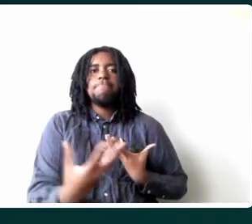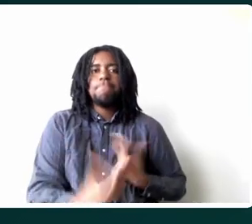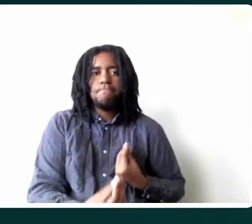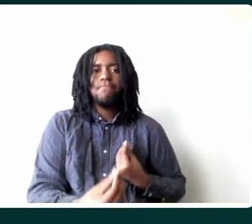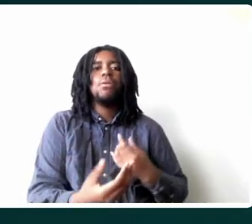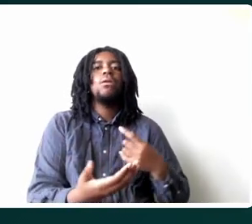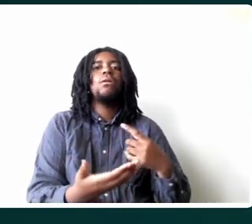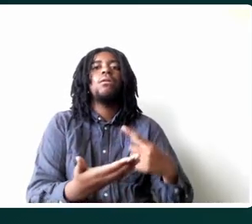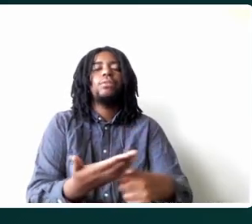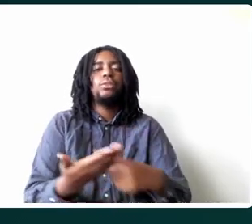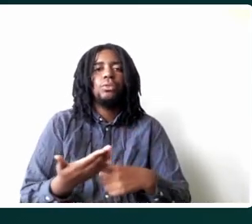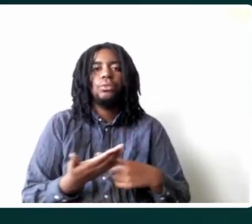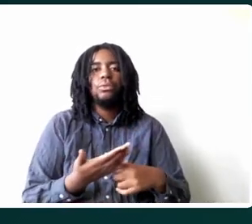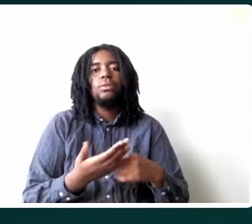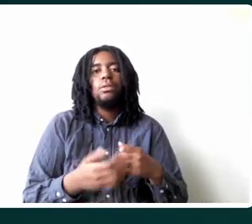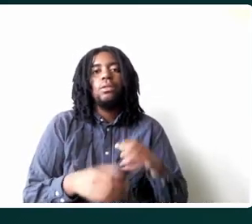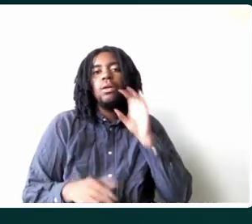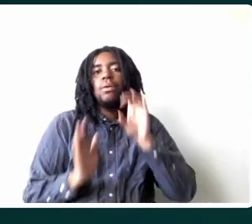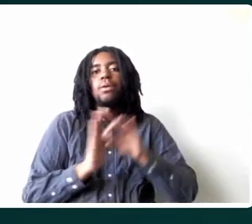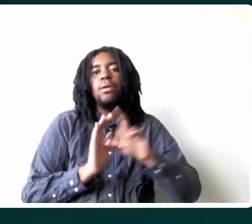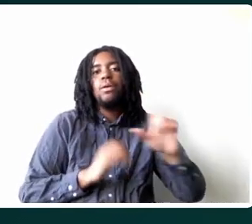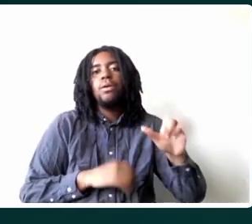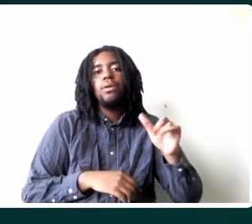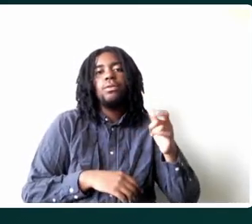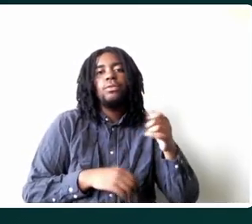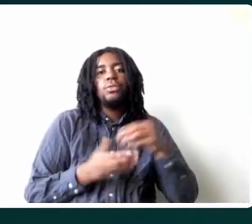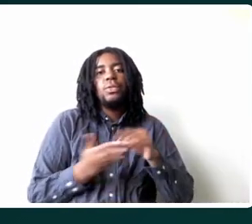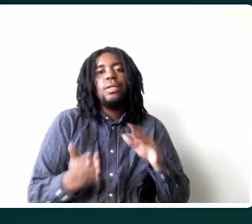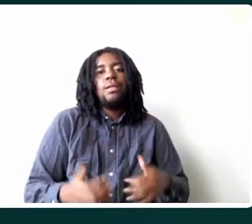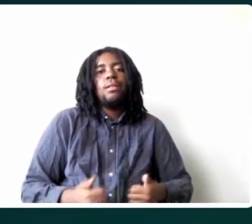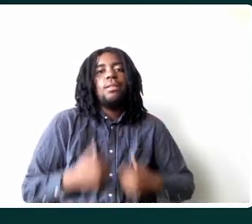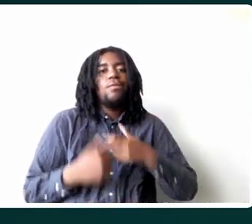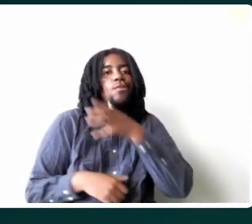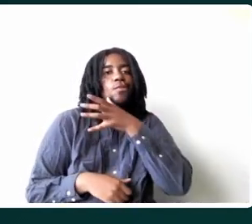image on the left is from a student that lived in a rural community in Northern California,